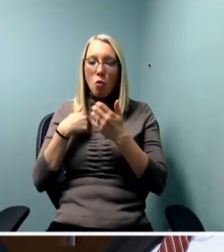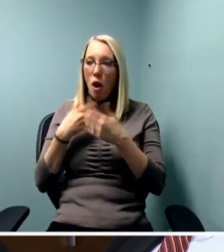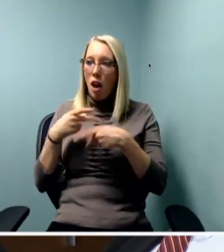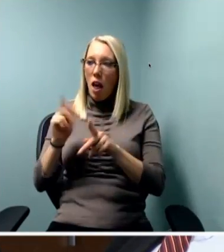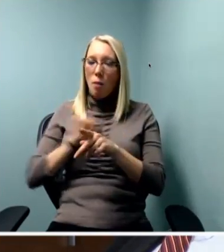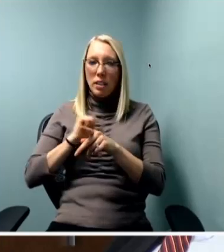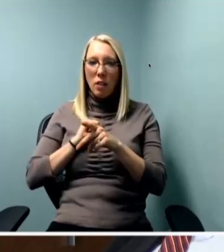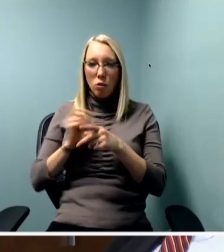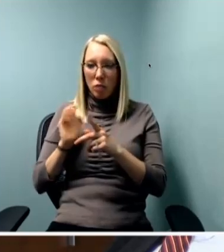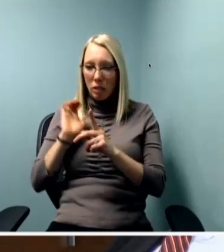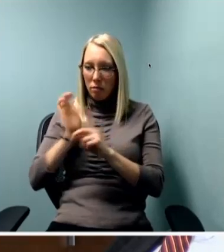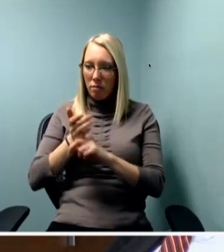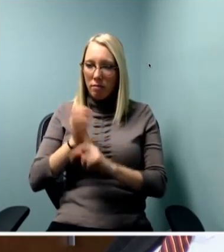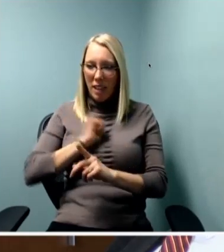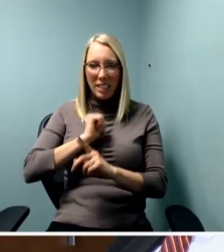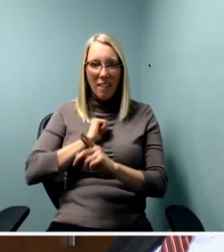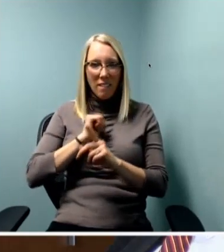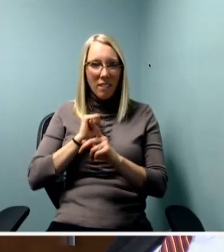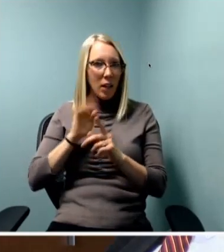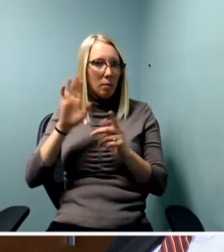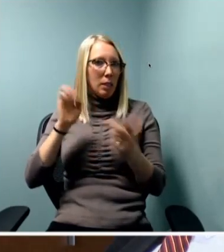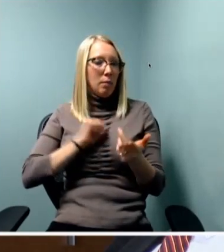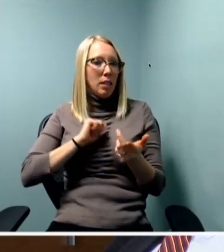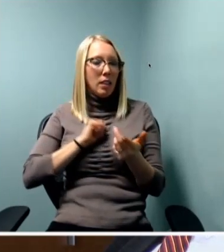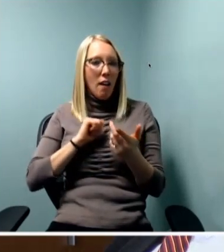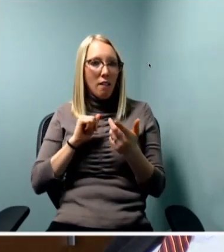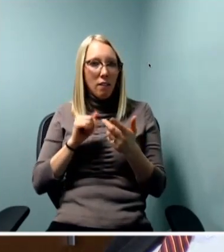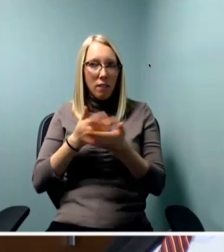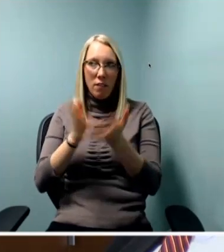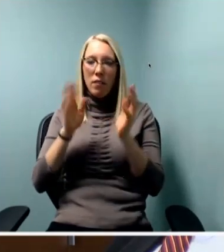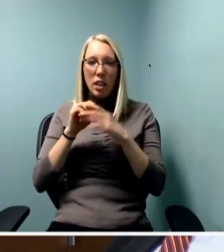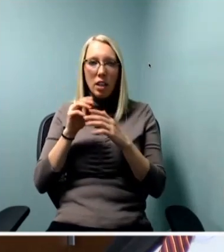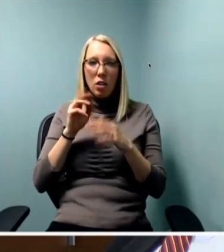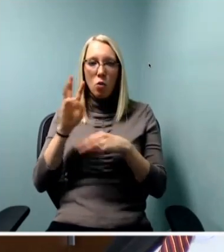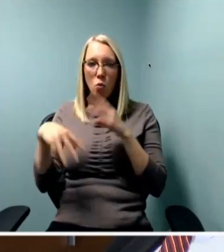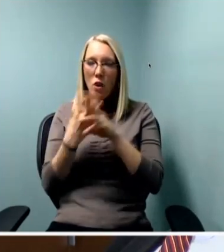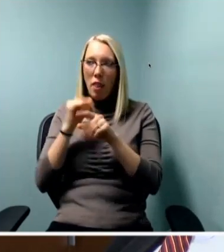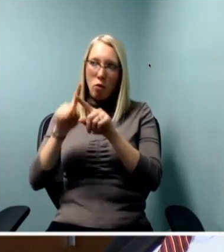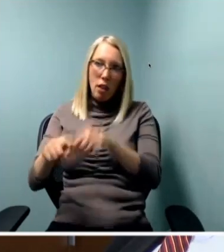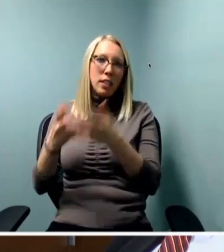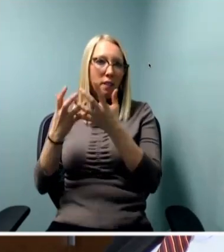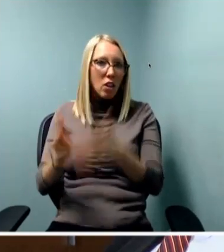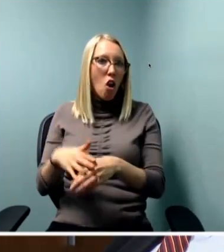in a field that relies perhaps a bit heavily on hearing: music?